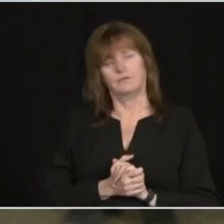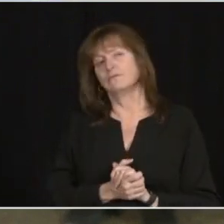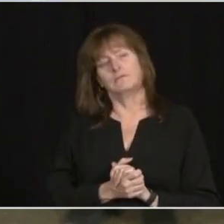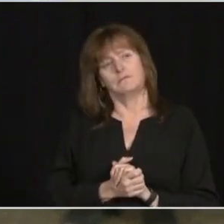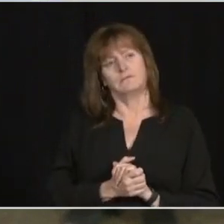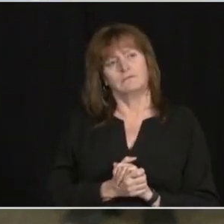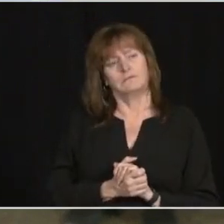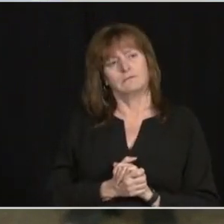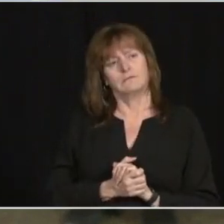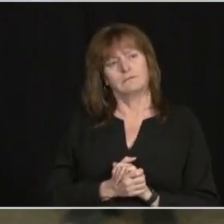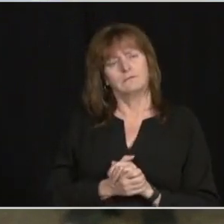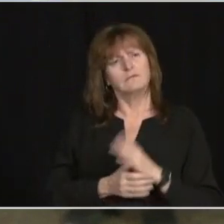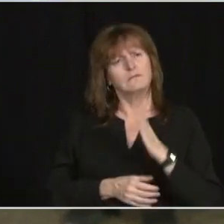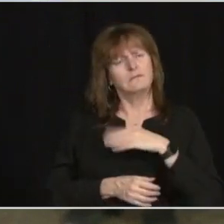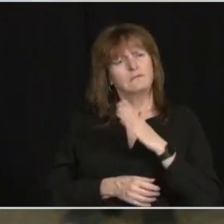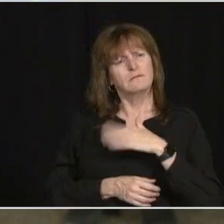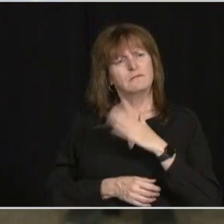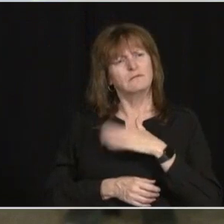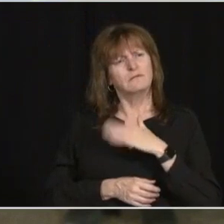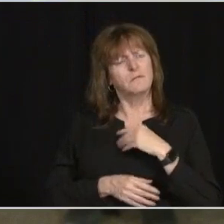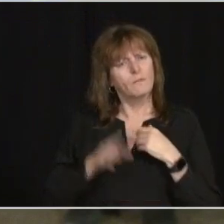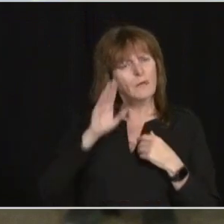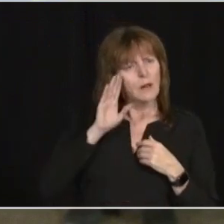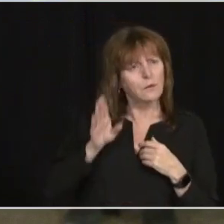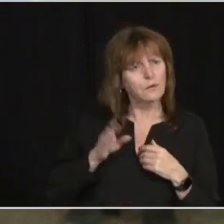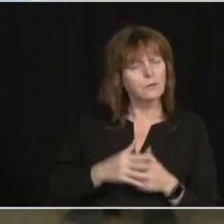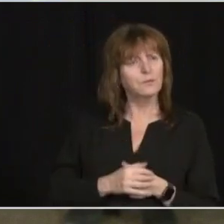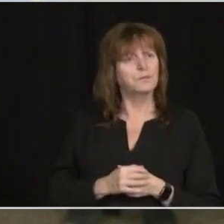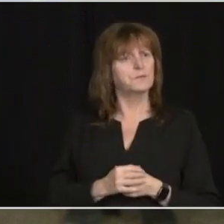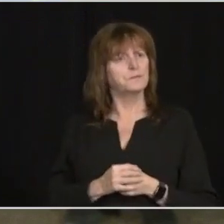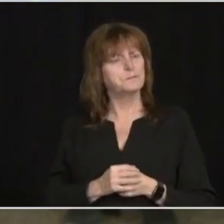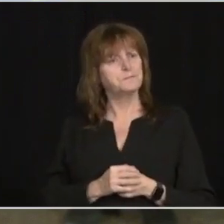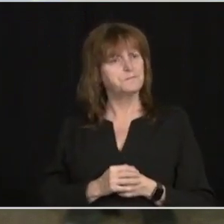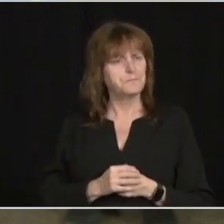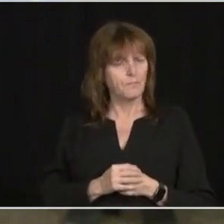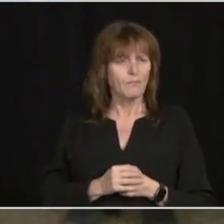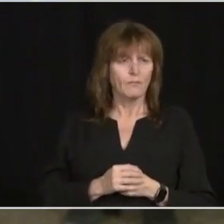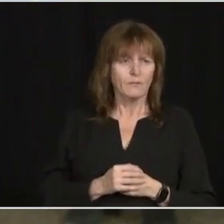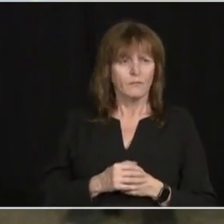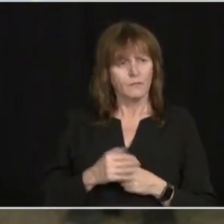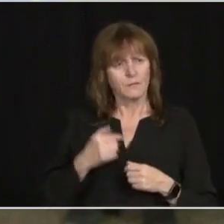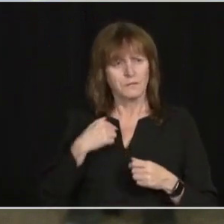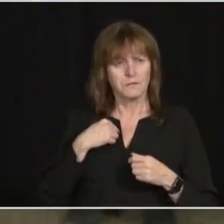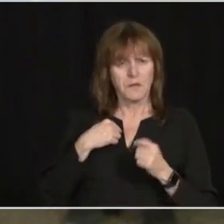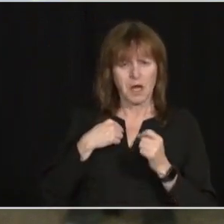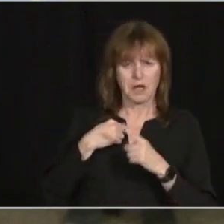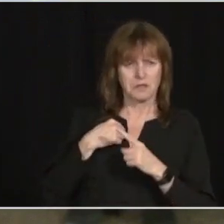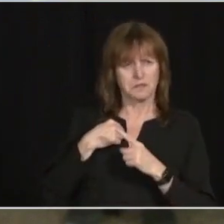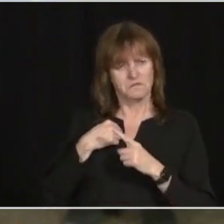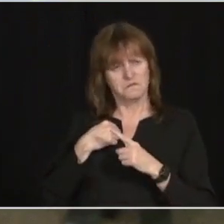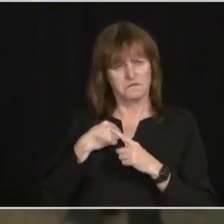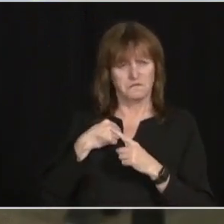I guess this is best put to Minister Elliott. The city of Toronto has developed its